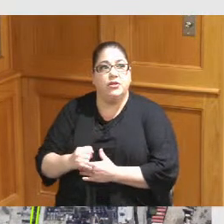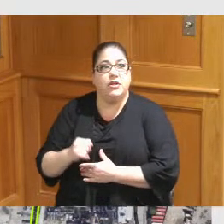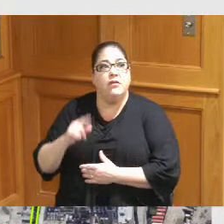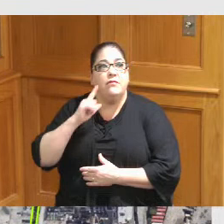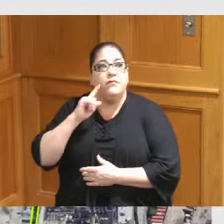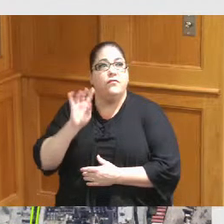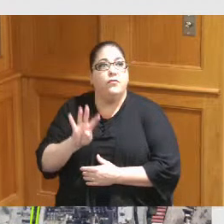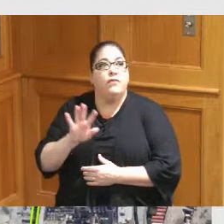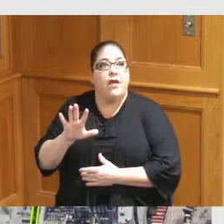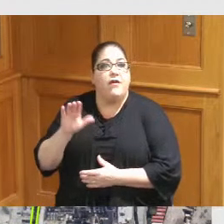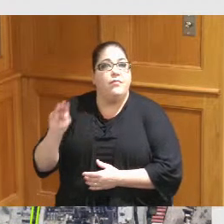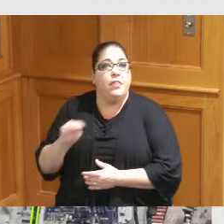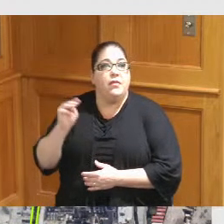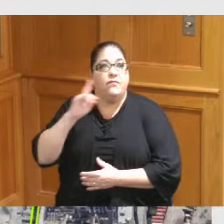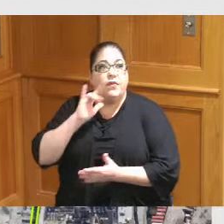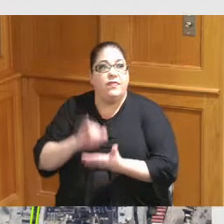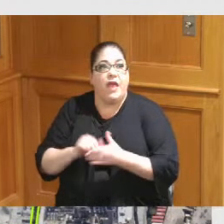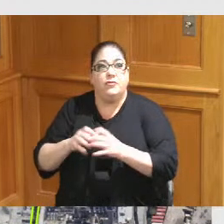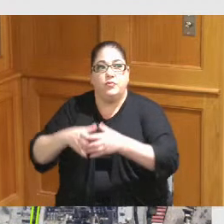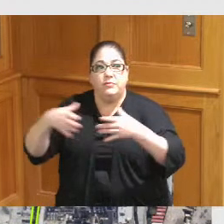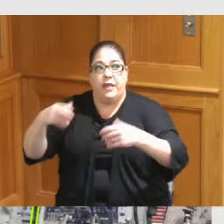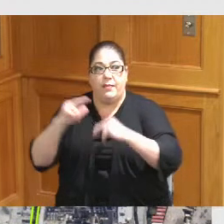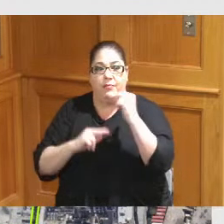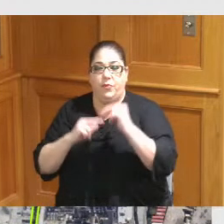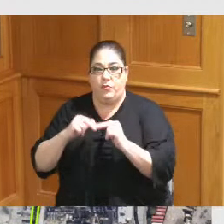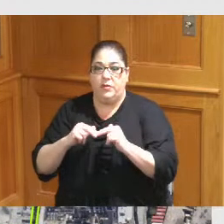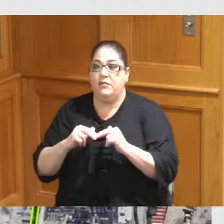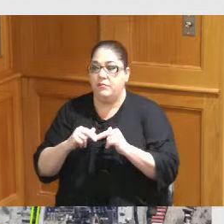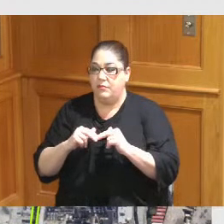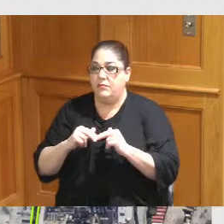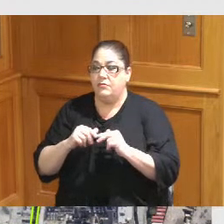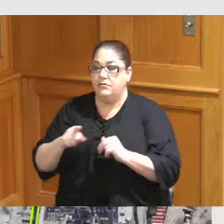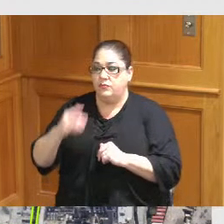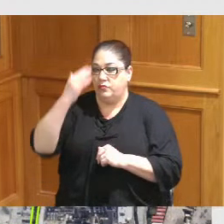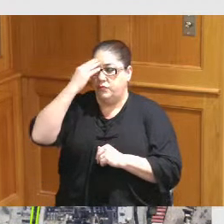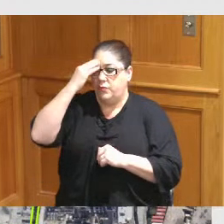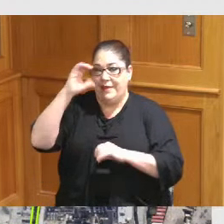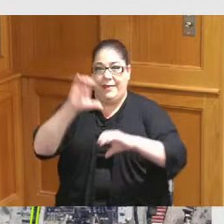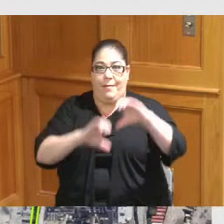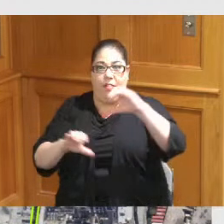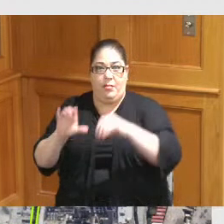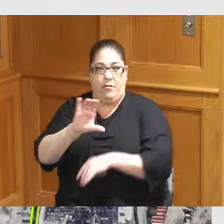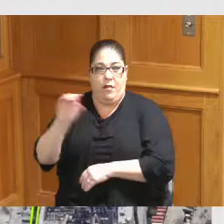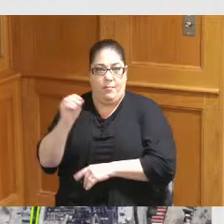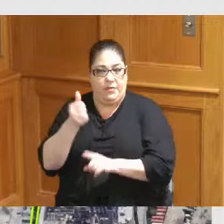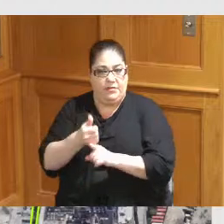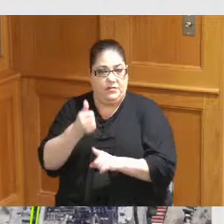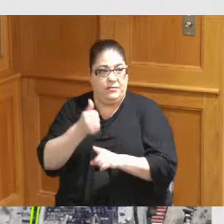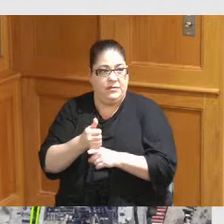is to for this expansion of this building as you know chemical companies their their Investments